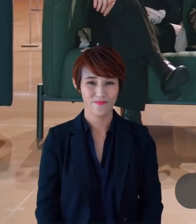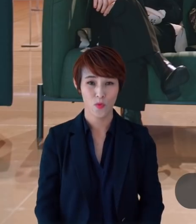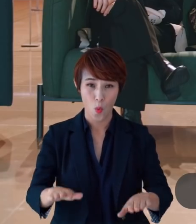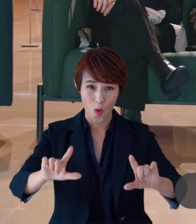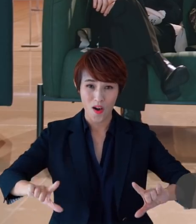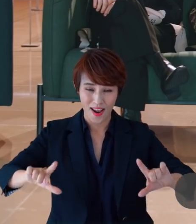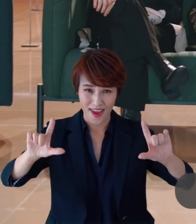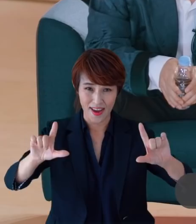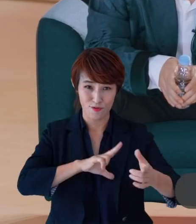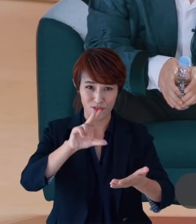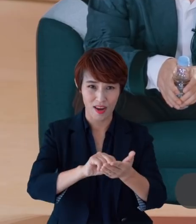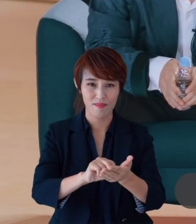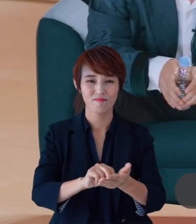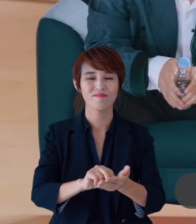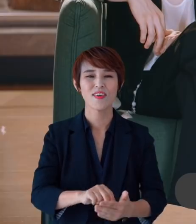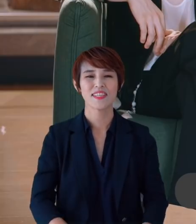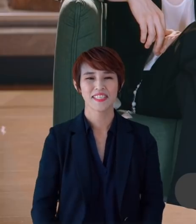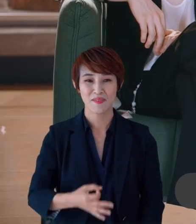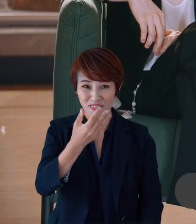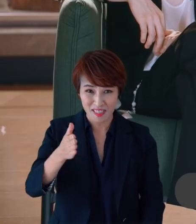Lastly, this year’s slogan is Your Seoul Goes On.